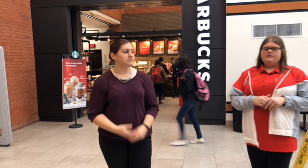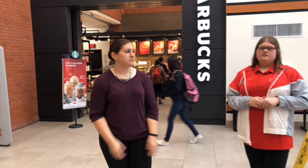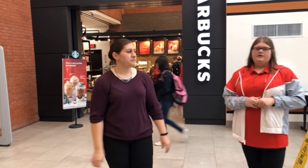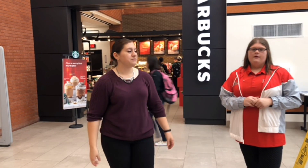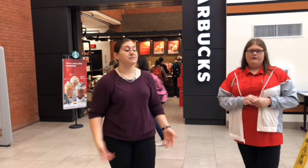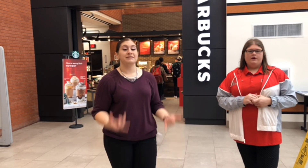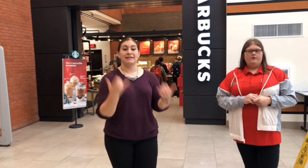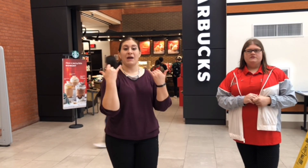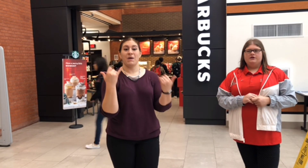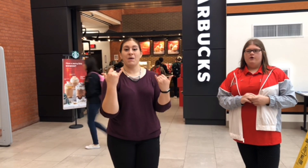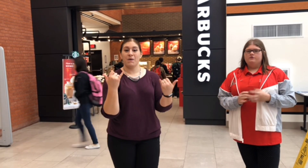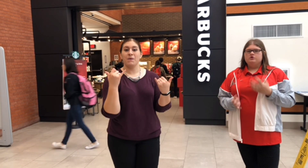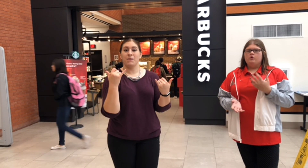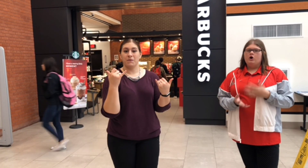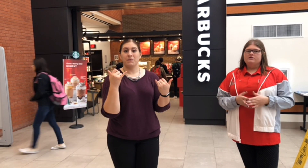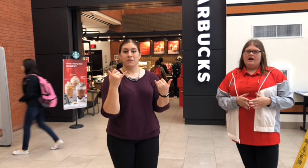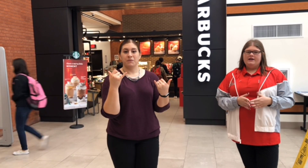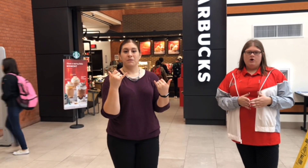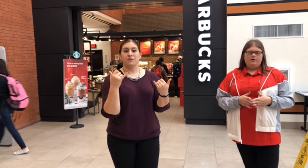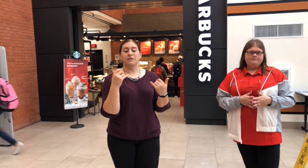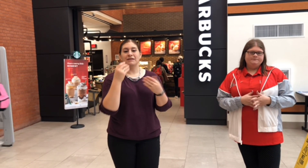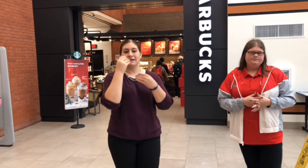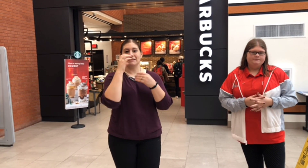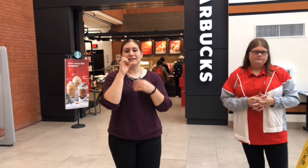Alright, so now we're going to our dining hall.